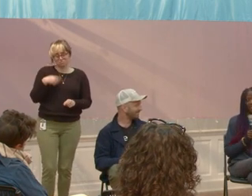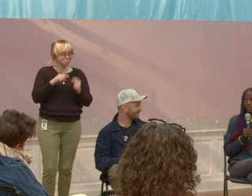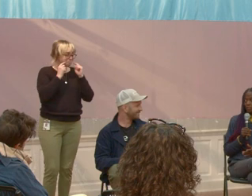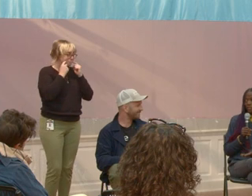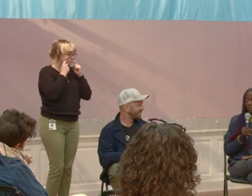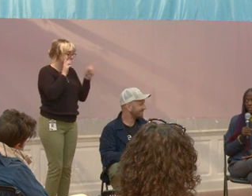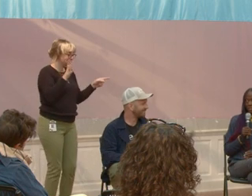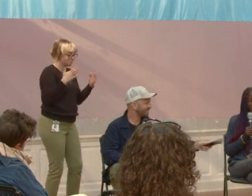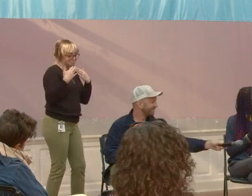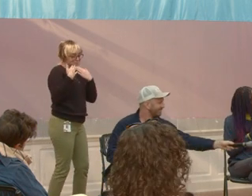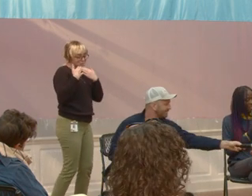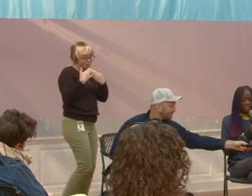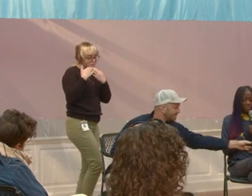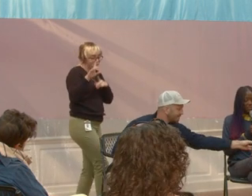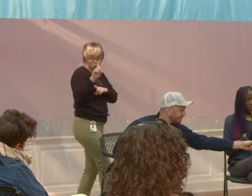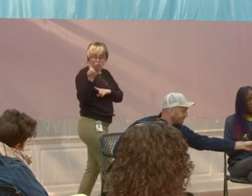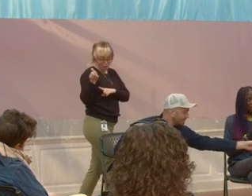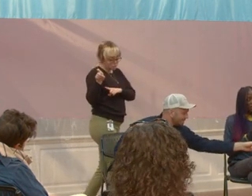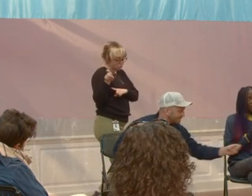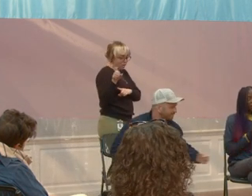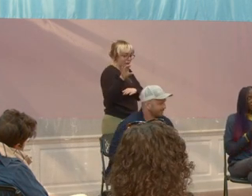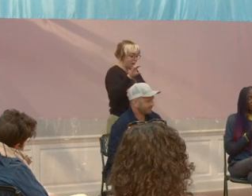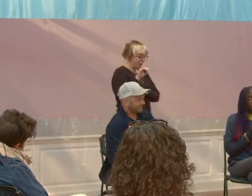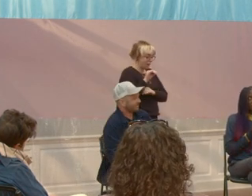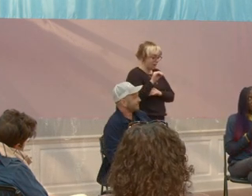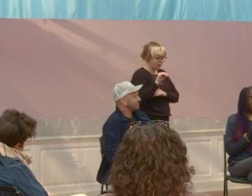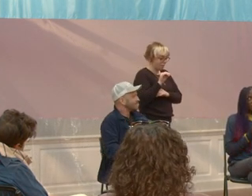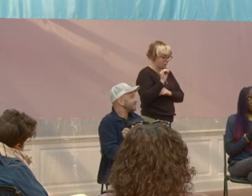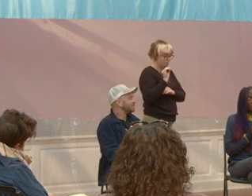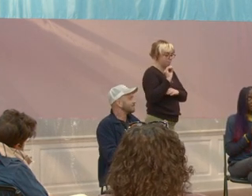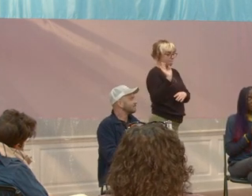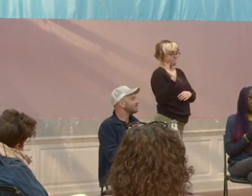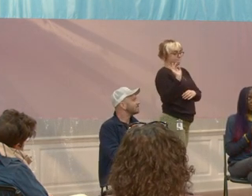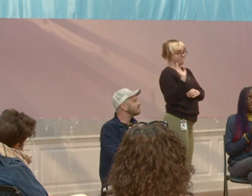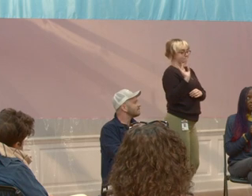taisha paggett: Thank you for your question. And it takes me